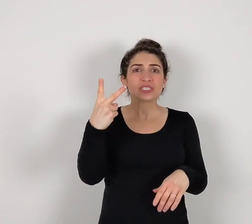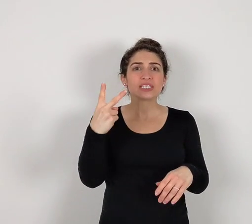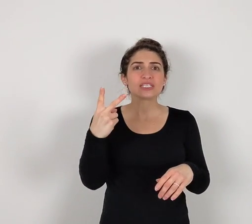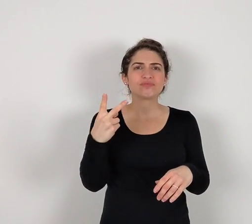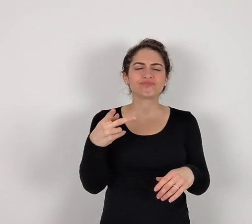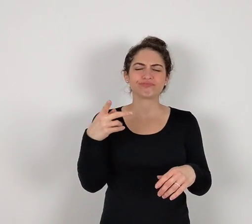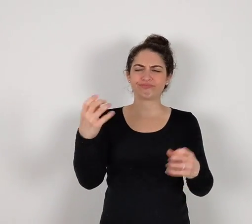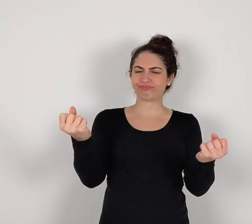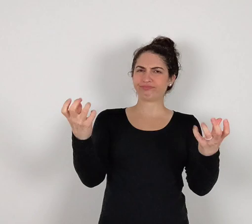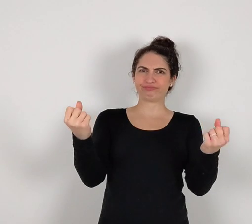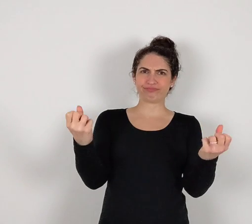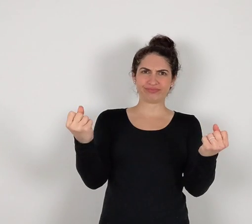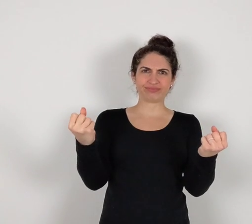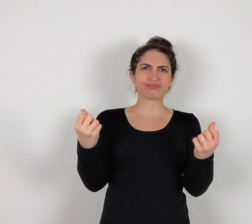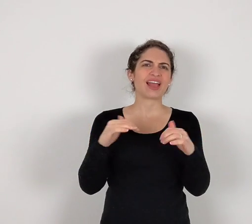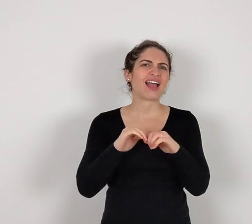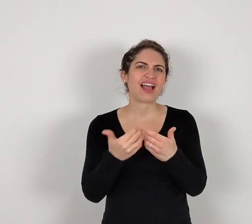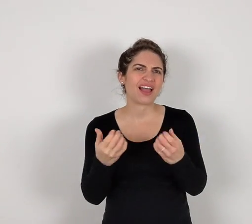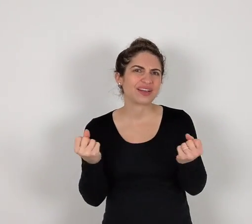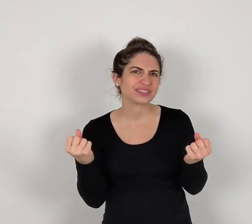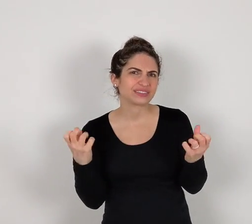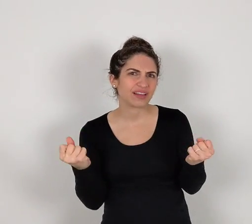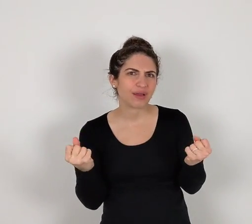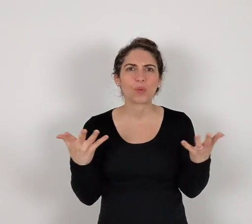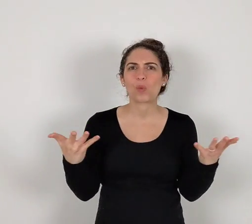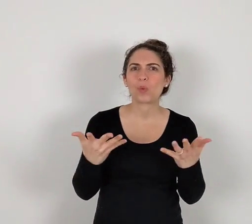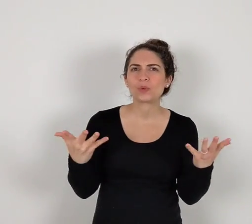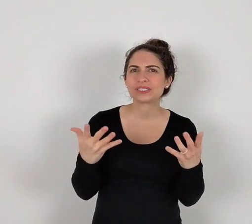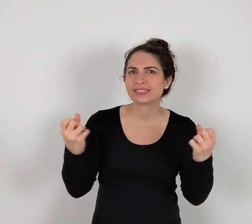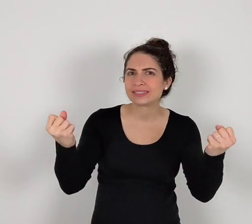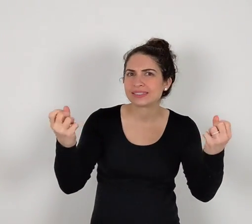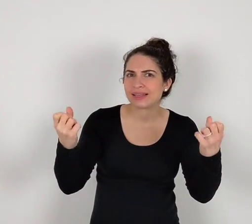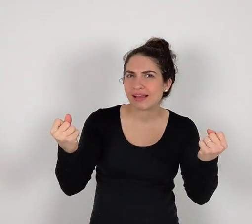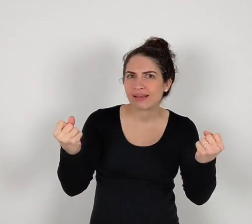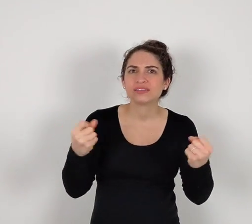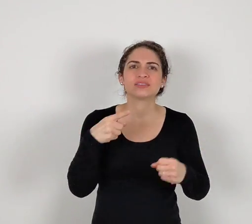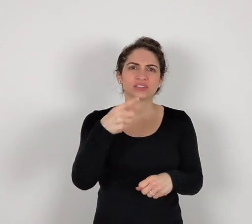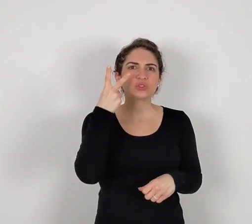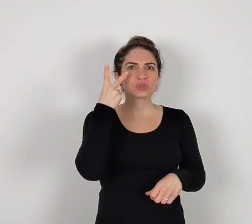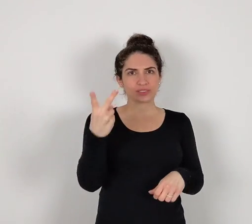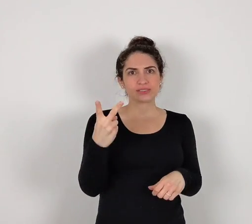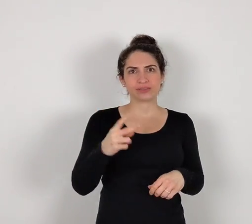But you'll see SIGN, "how do you sign this", or "What's the sign", you'll see that too.